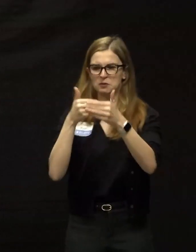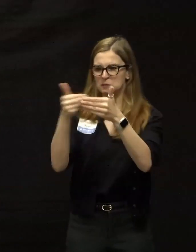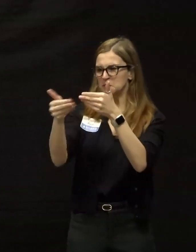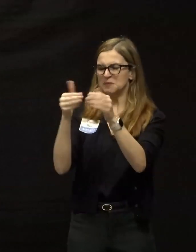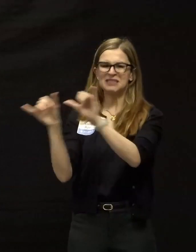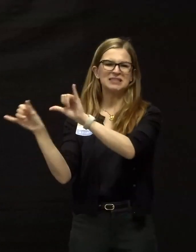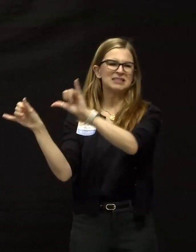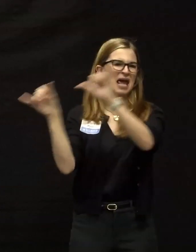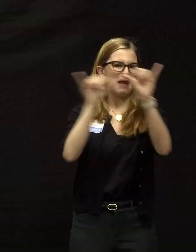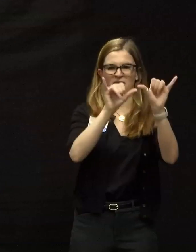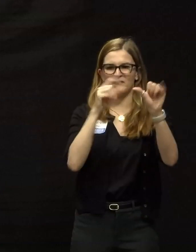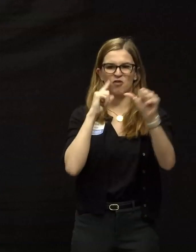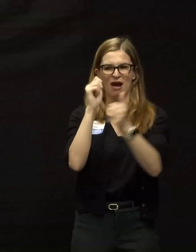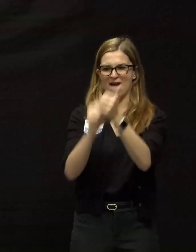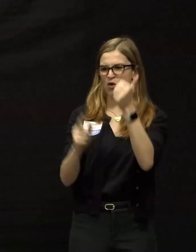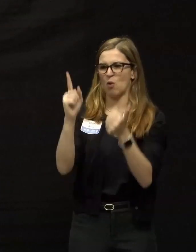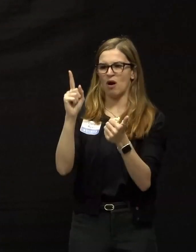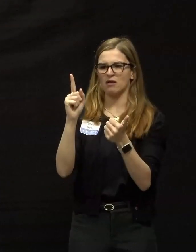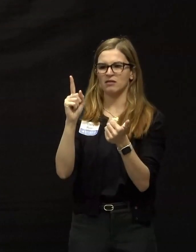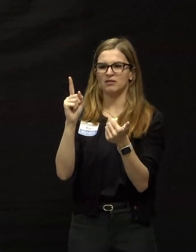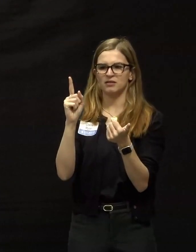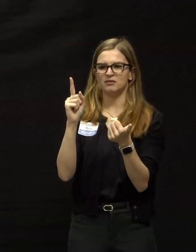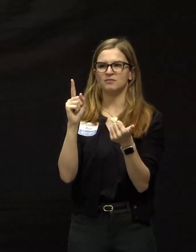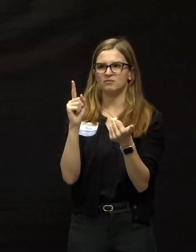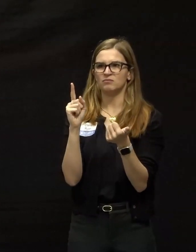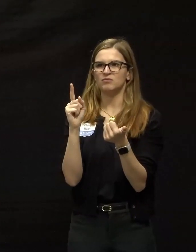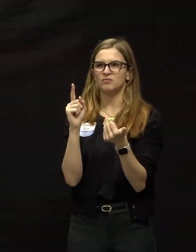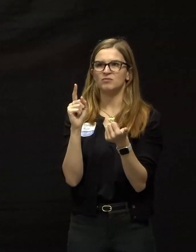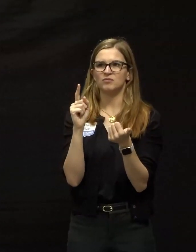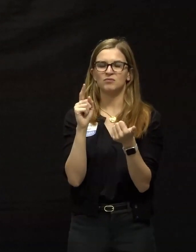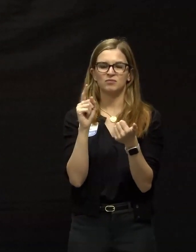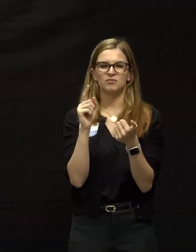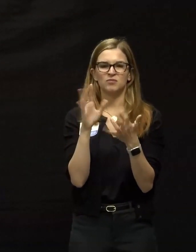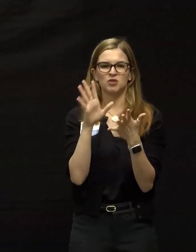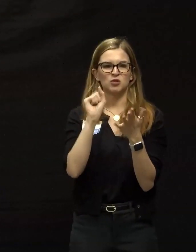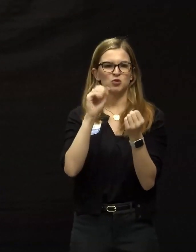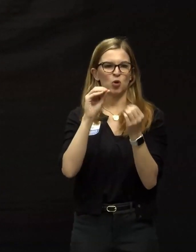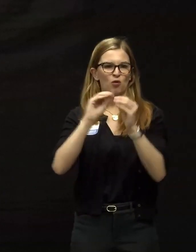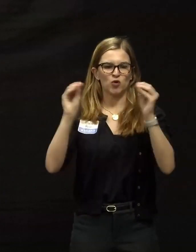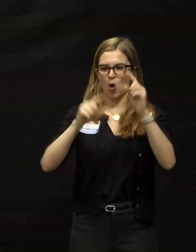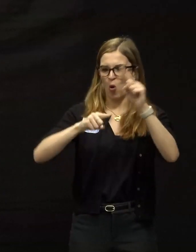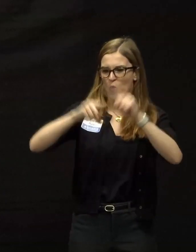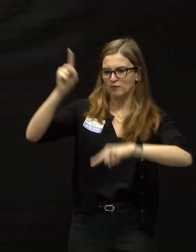across the board doesn't matter. It's a standard thing that everybody experiences regardless.